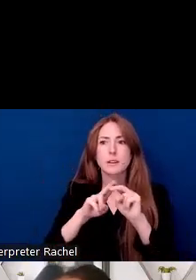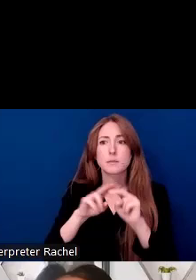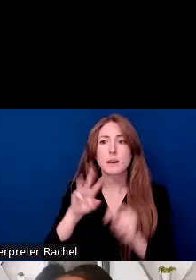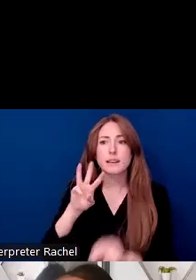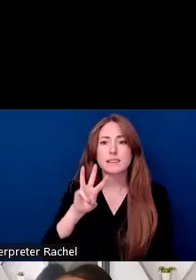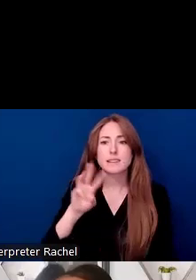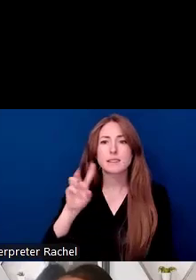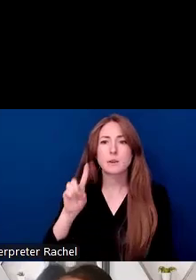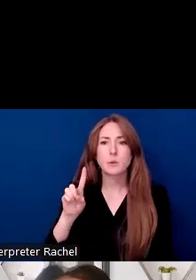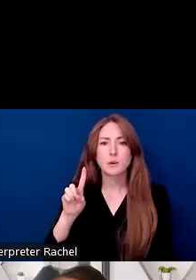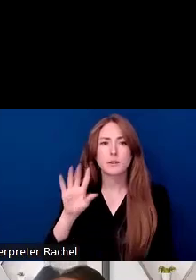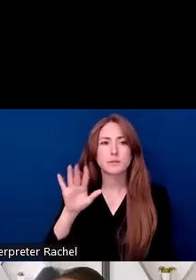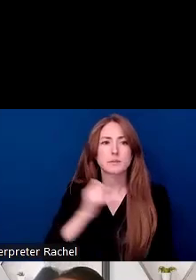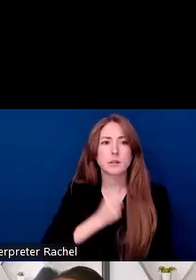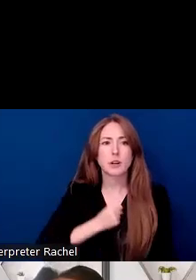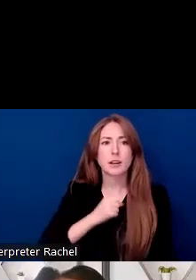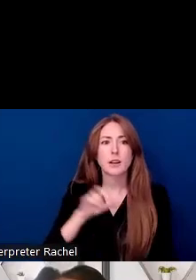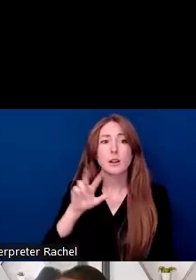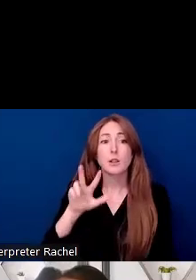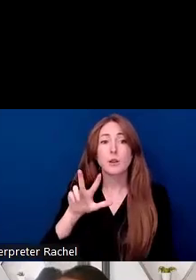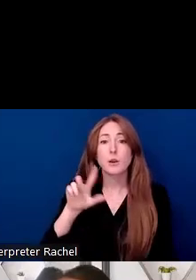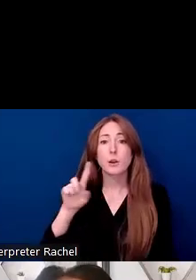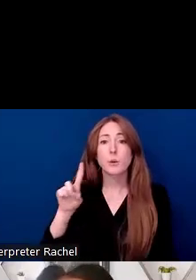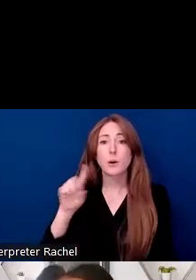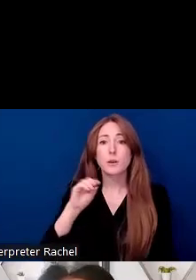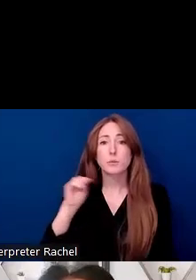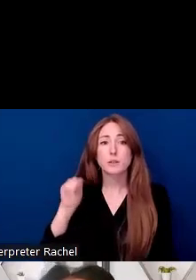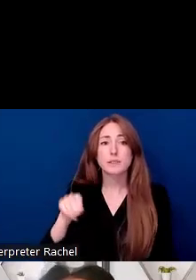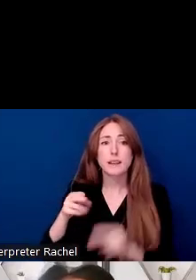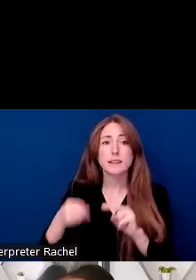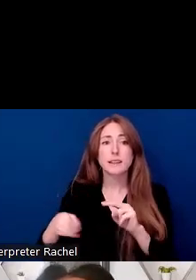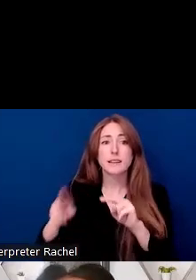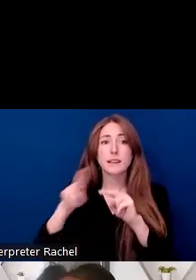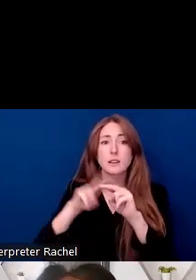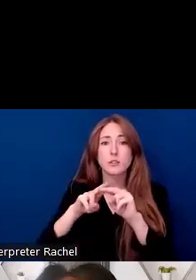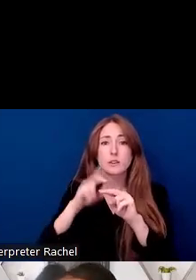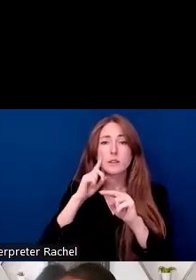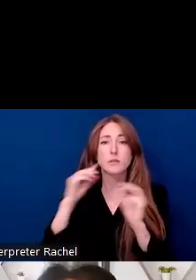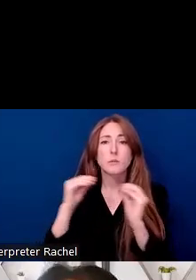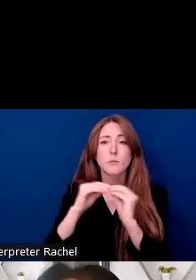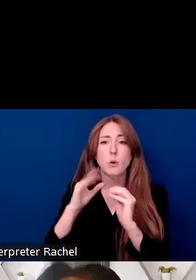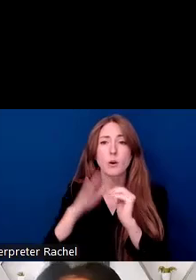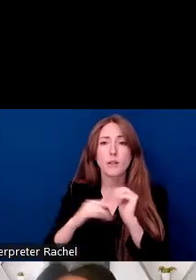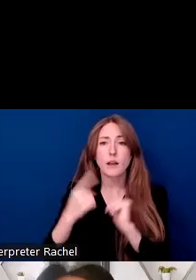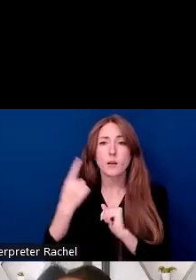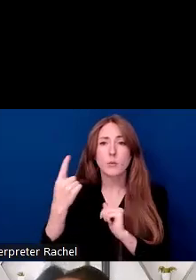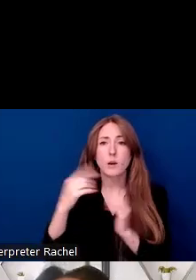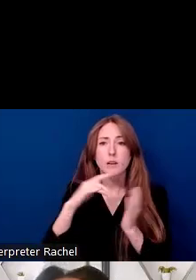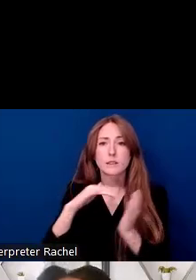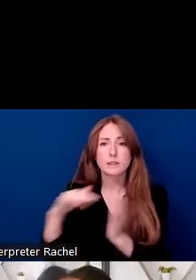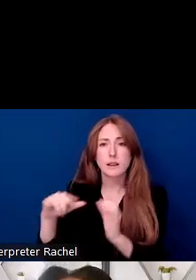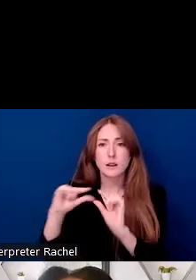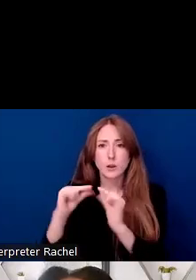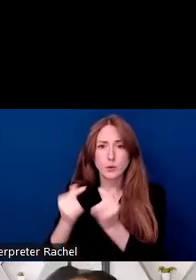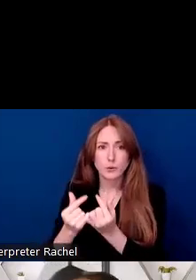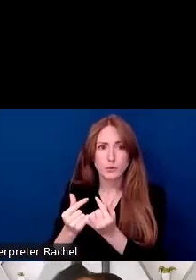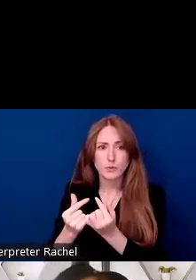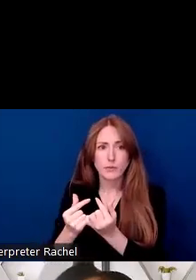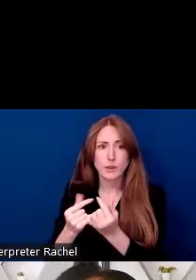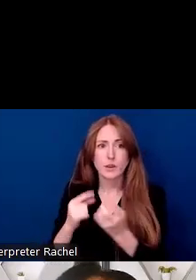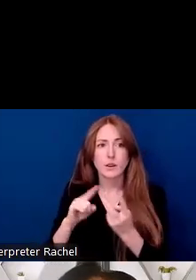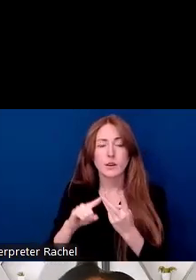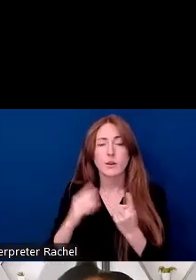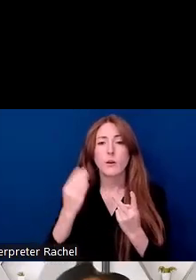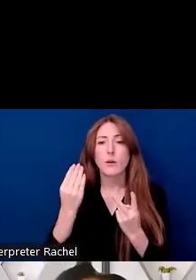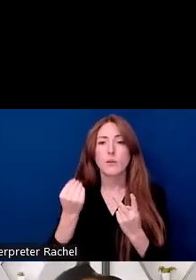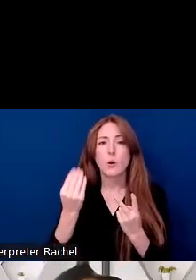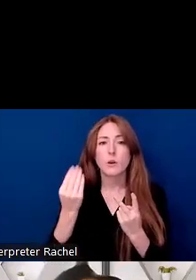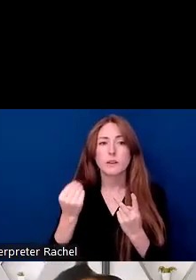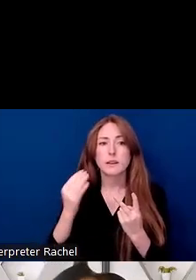31% - for studies that have more than one study group, and also increased by 14% when we measure